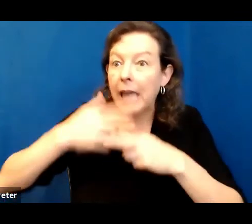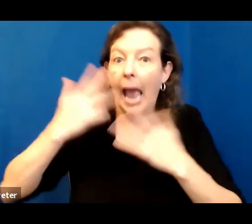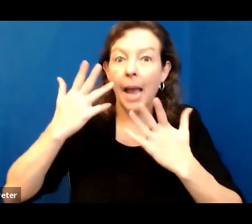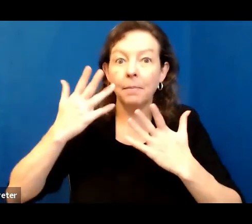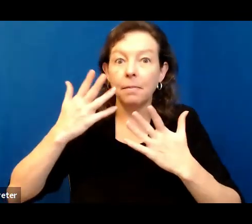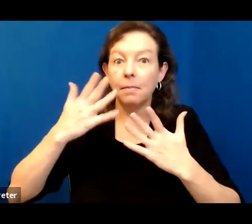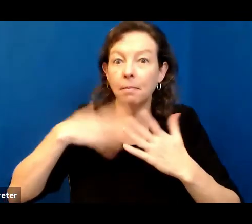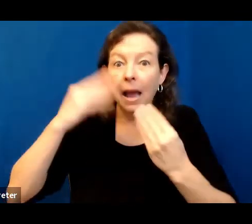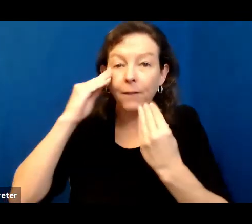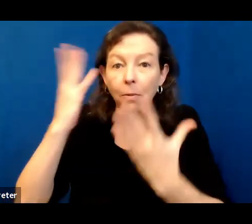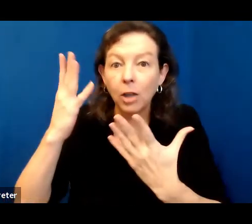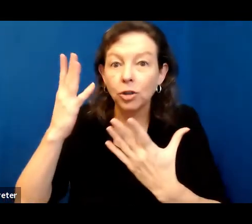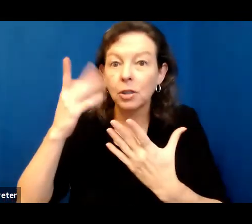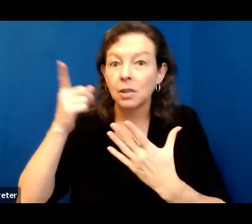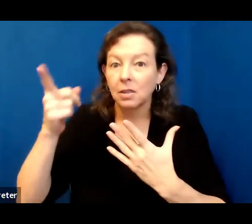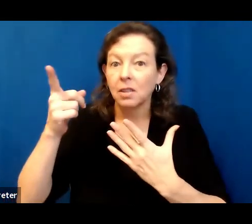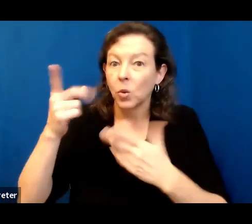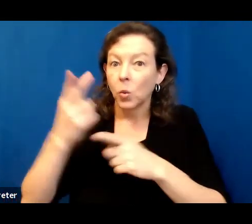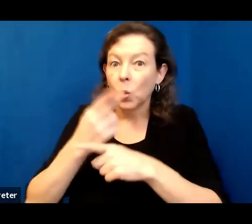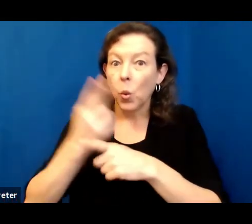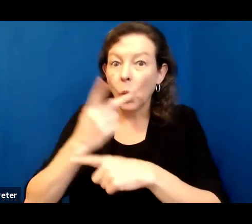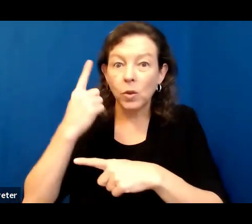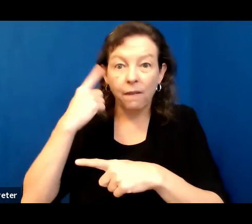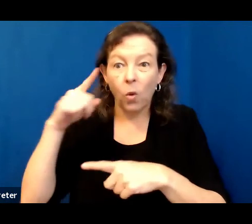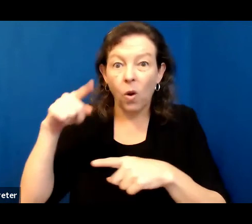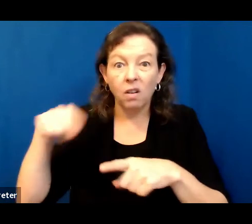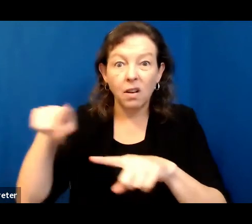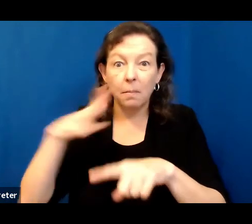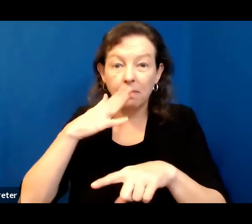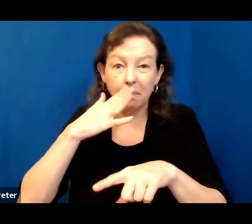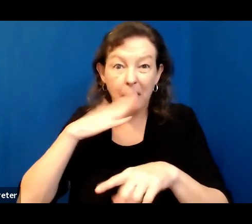cons-, deceptive trade practices for consumers at the state level.